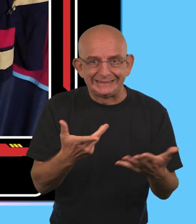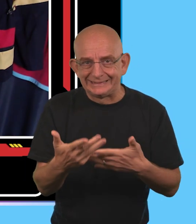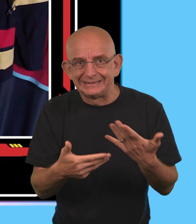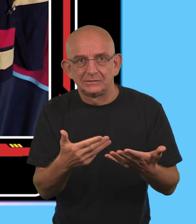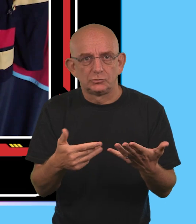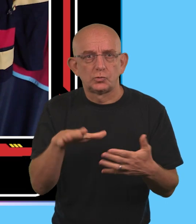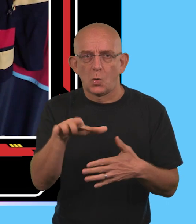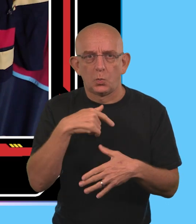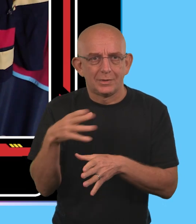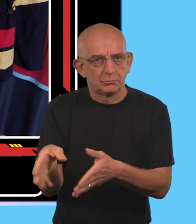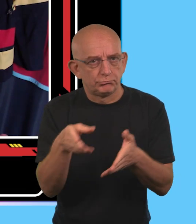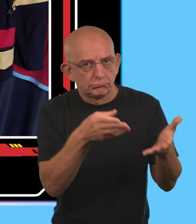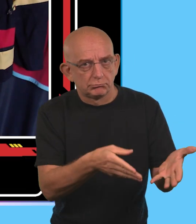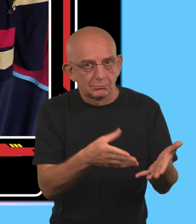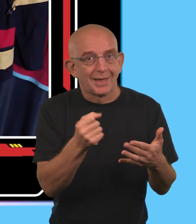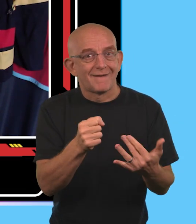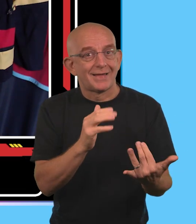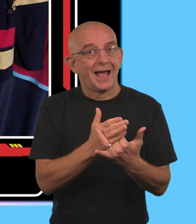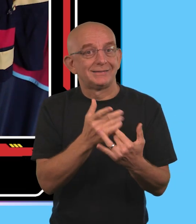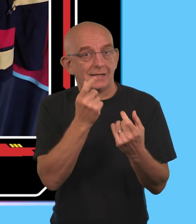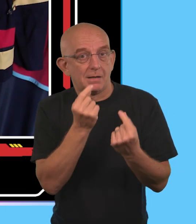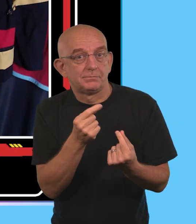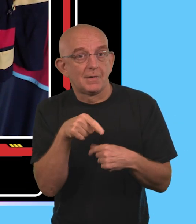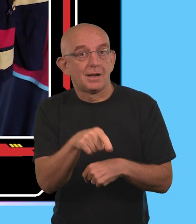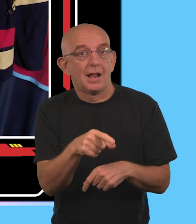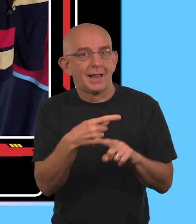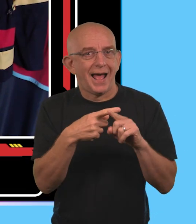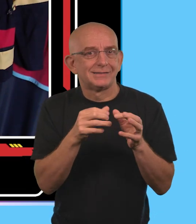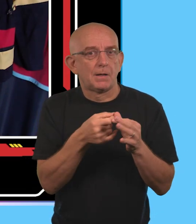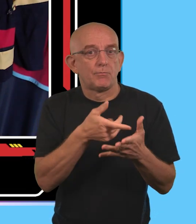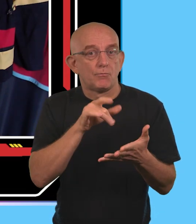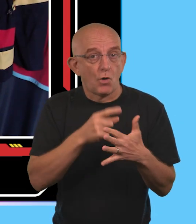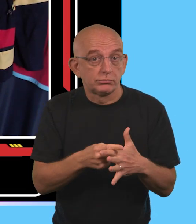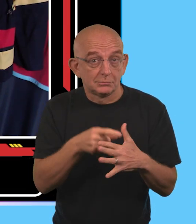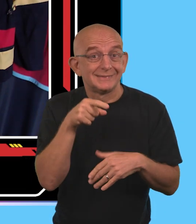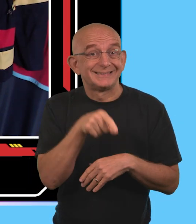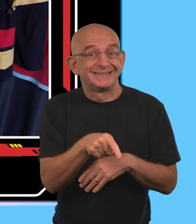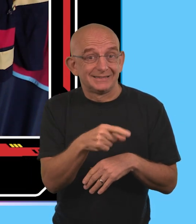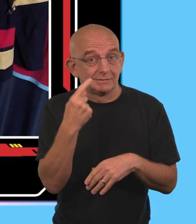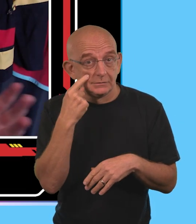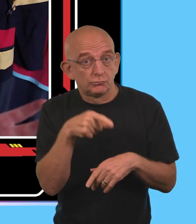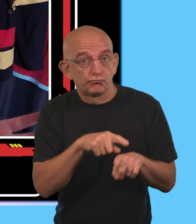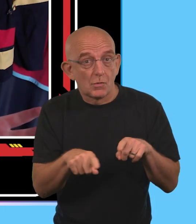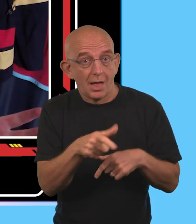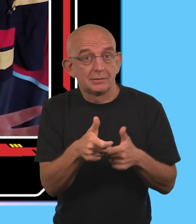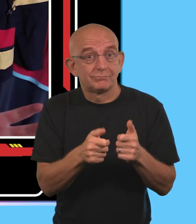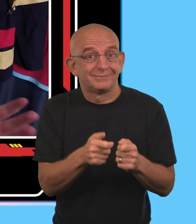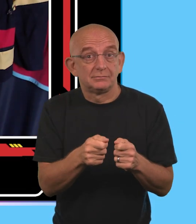So we got her set up on the accessible kit from Xbox, got her set up on that,